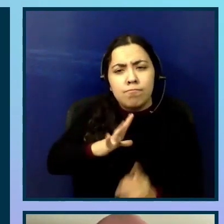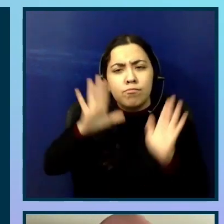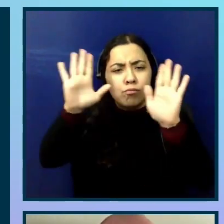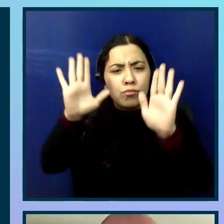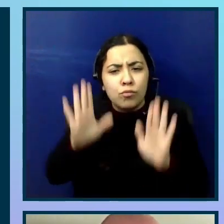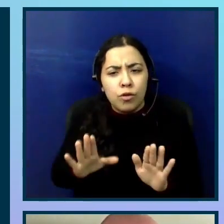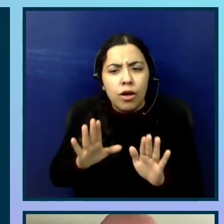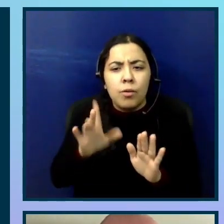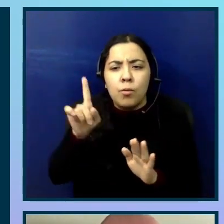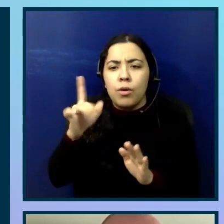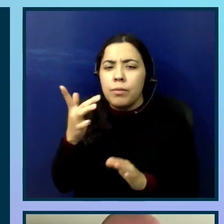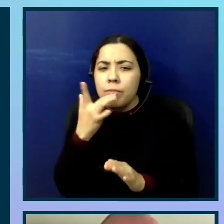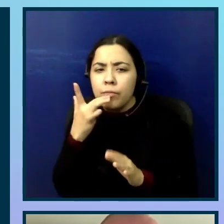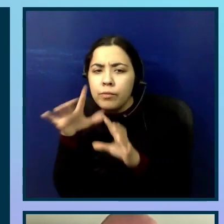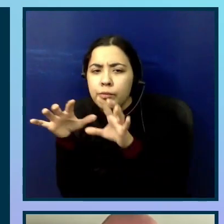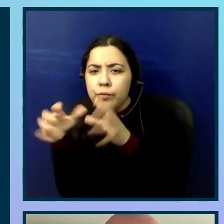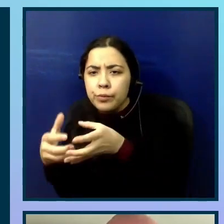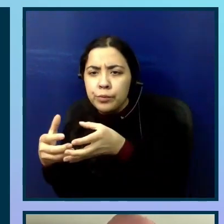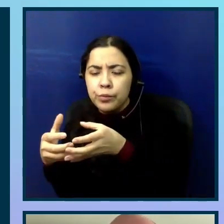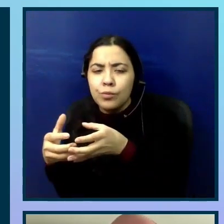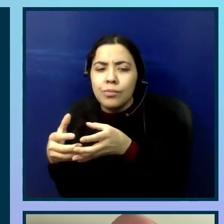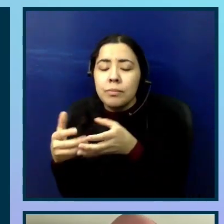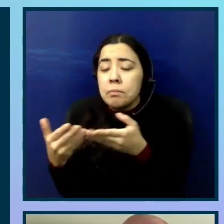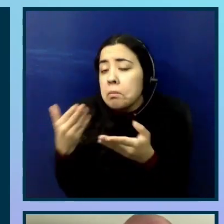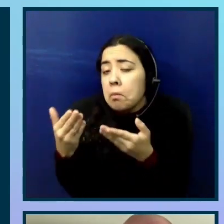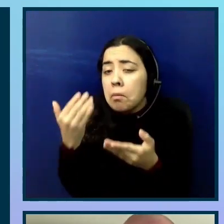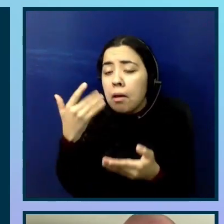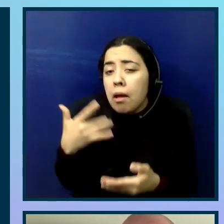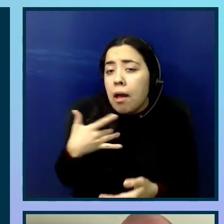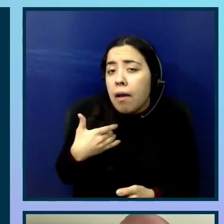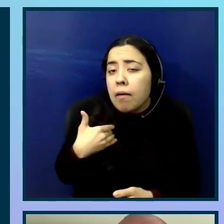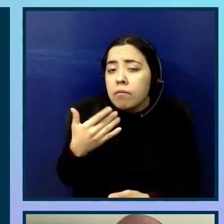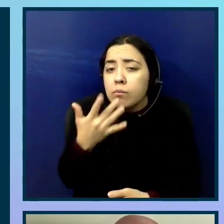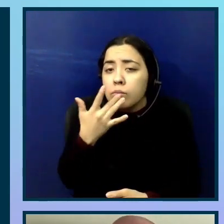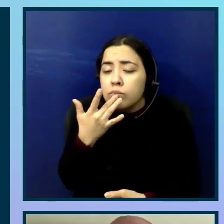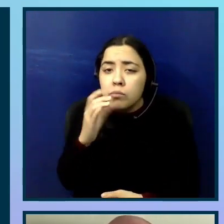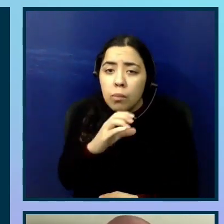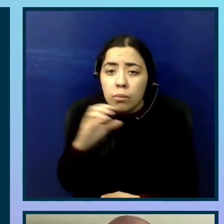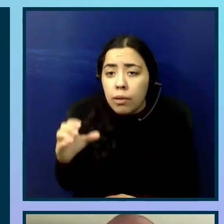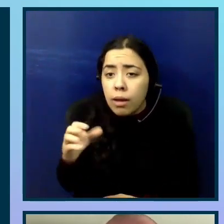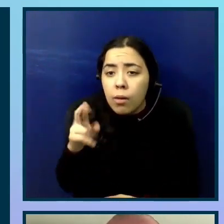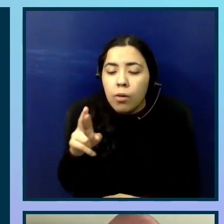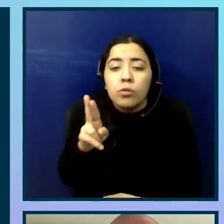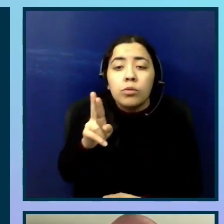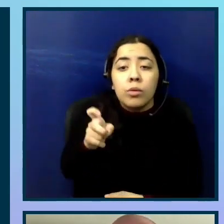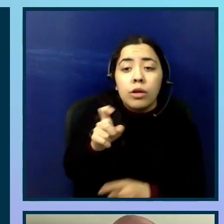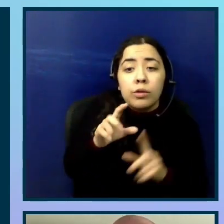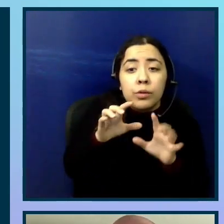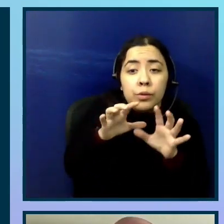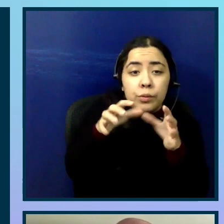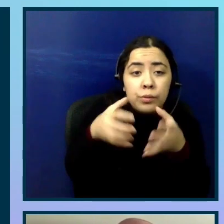a preference group being sort of close captions or a UX need group being language accessibility,